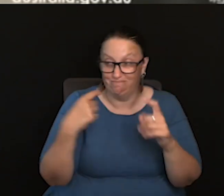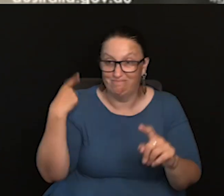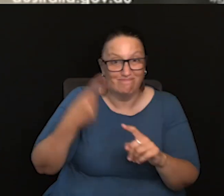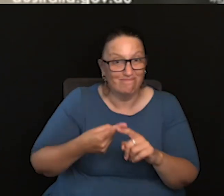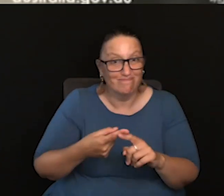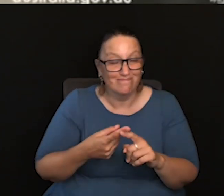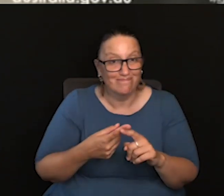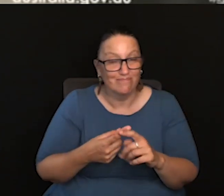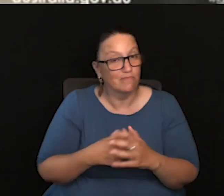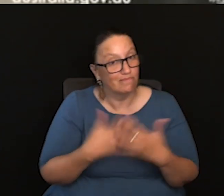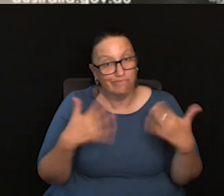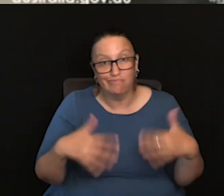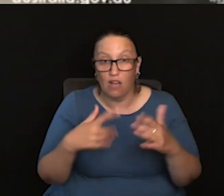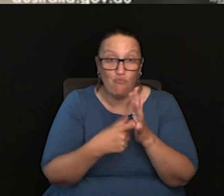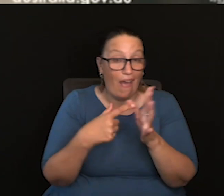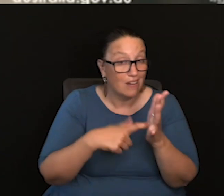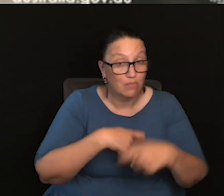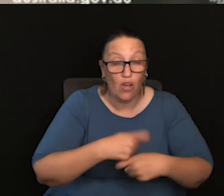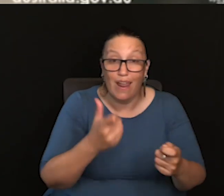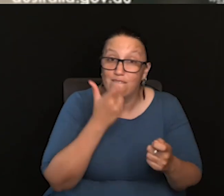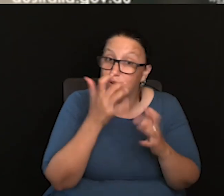since August of last year.